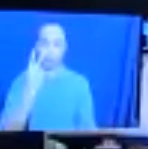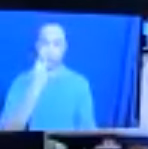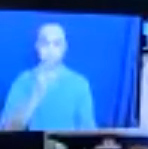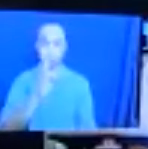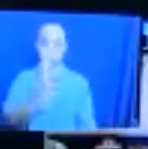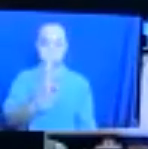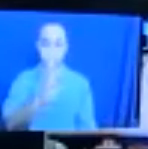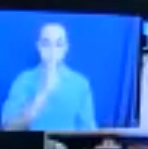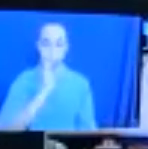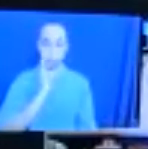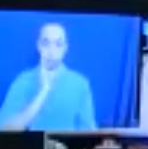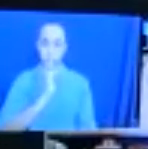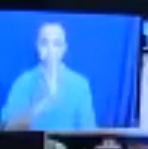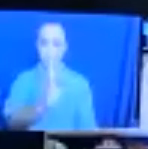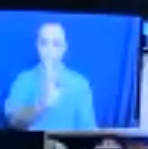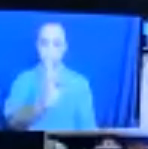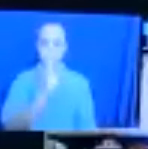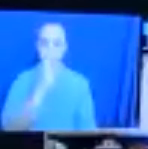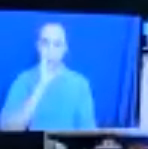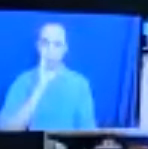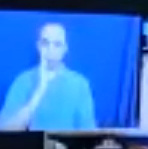OUT -- AND THE PENDULUM IS THE IN AND OUT.